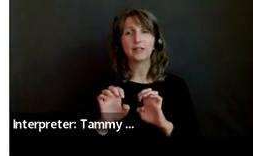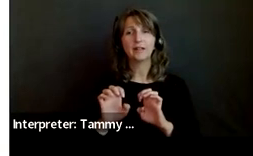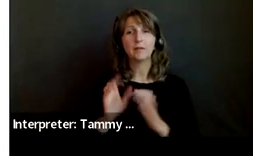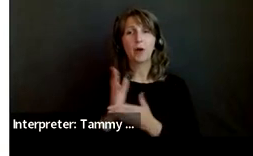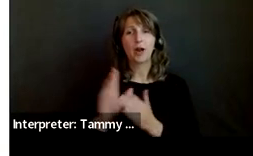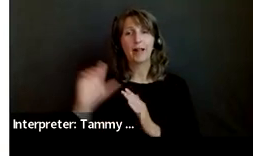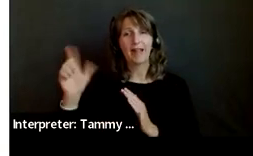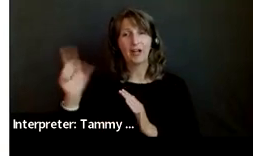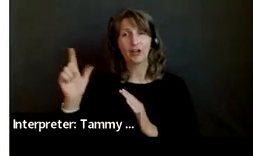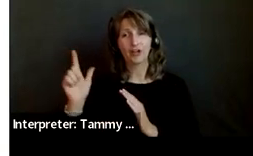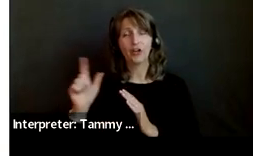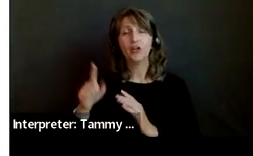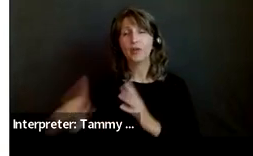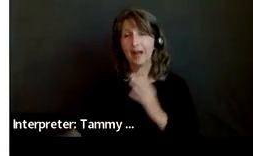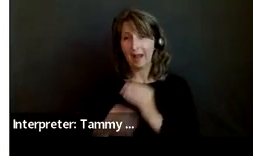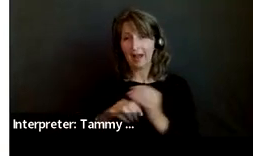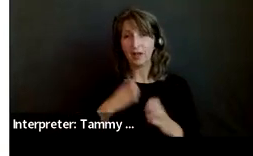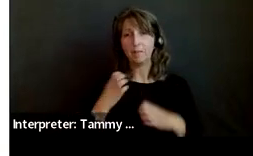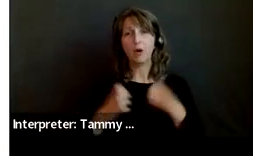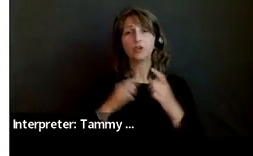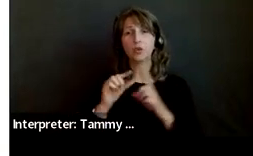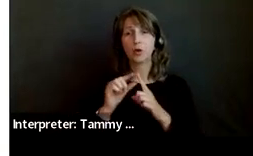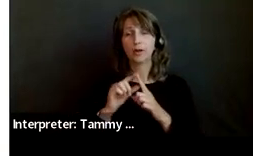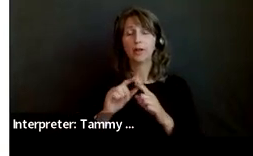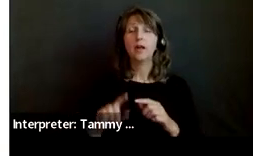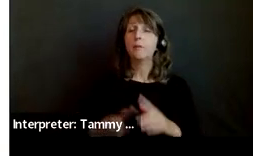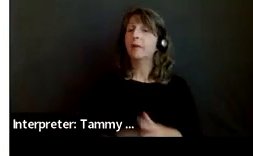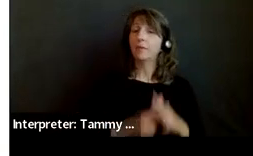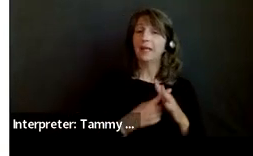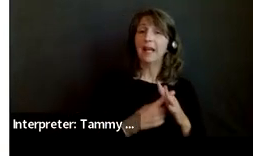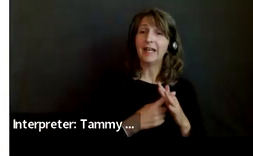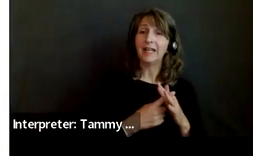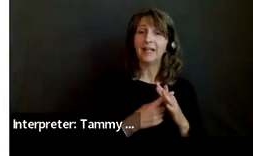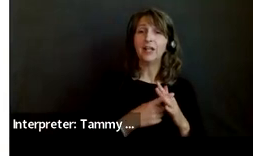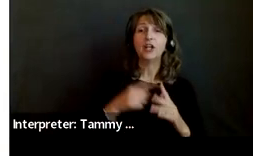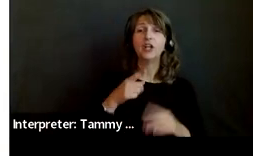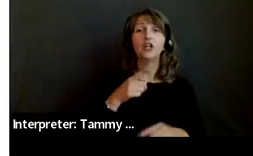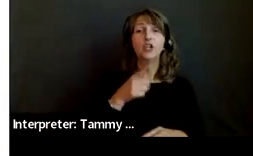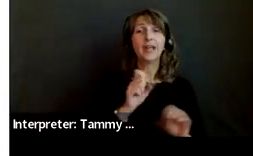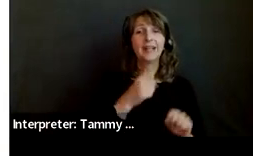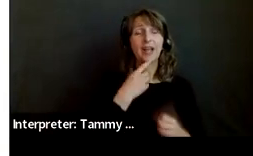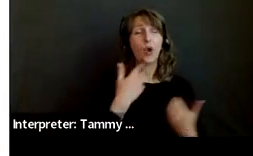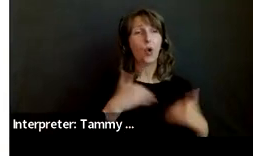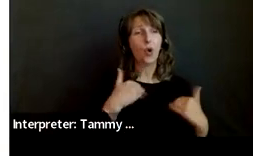You first separately must always put in your observation. I hear that you went through this traumatic event. And it sounds like right now you're feeling scared.